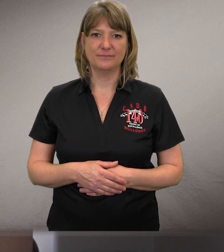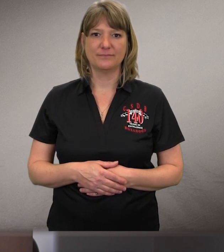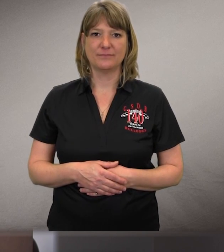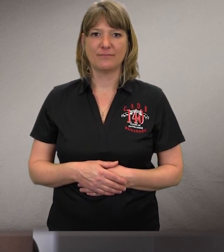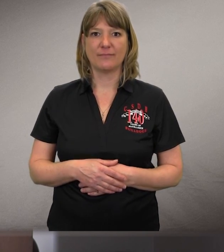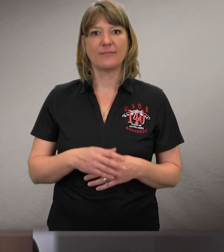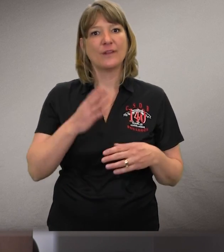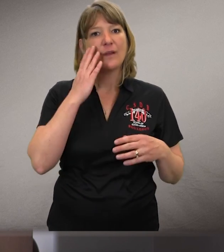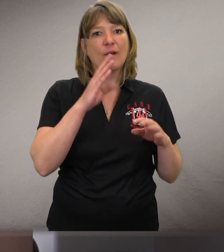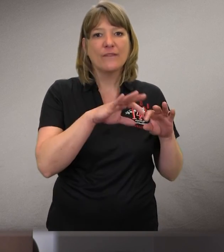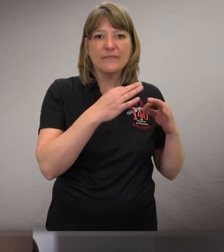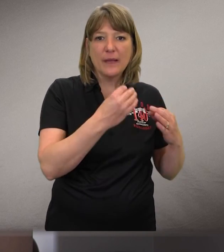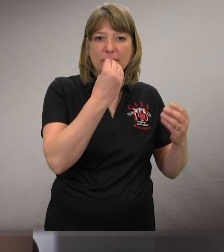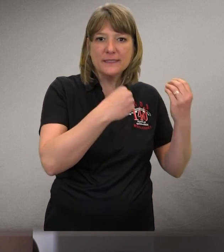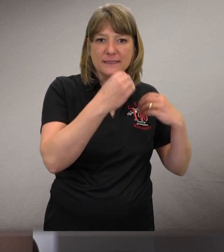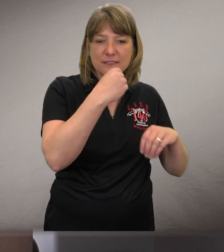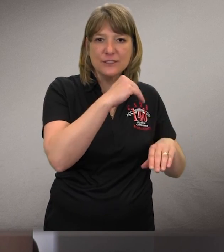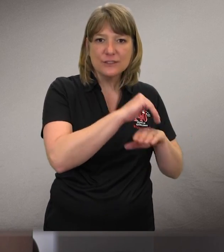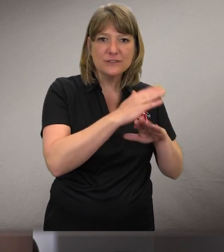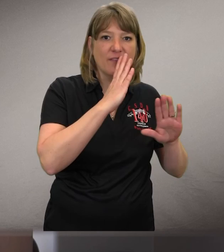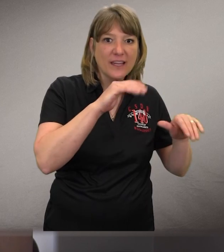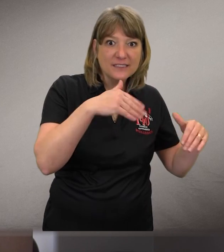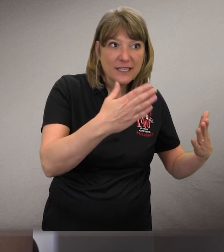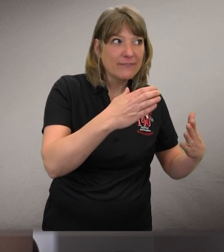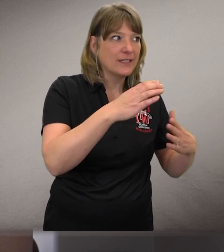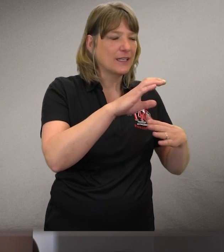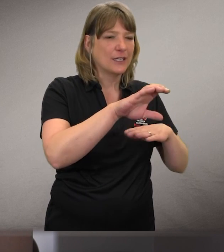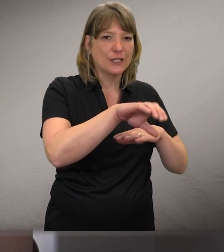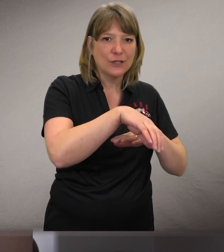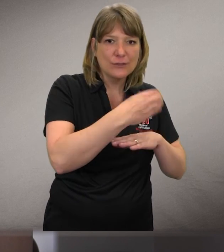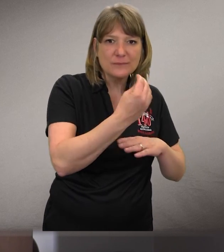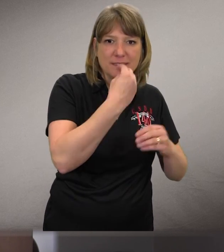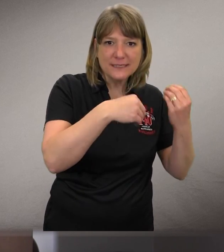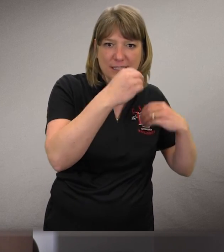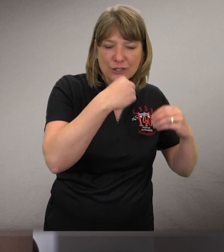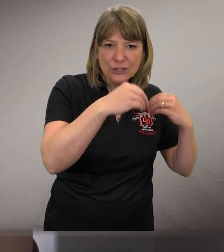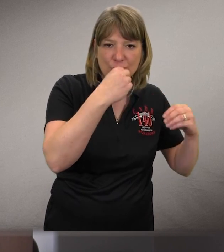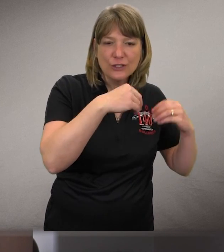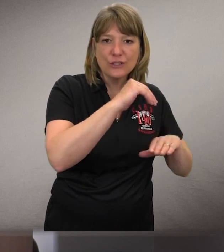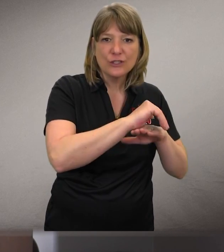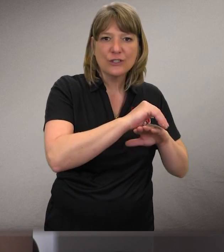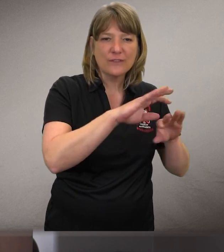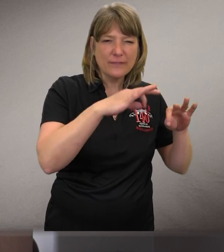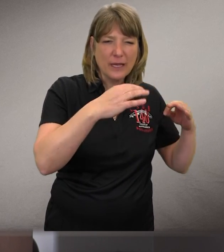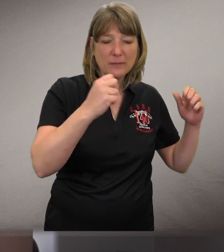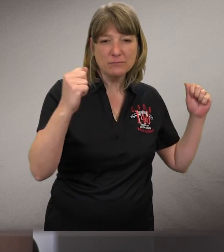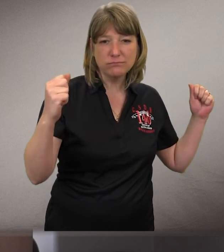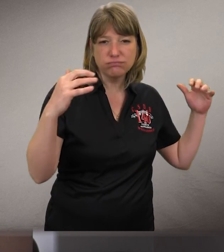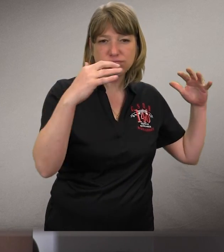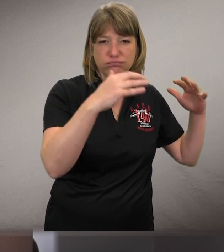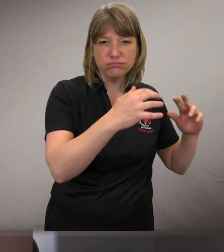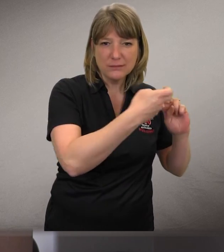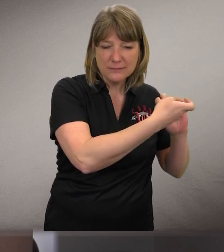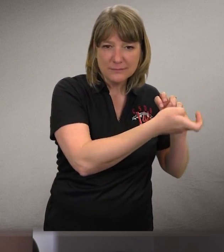But even at family dinners, like Thanksgiving dinner or Christmas dinner, we would have the whole family come